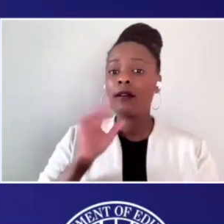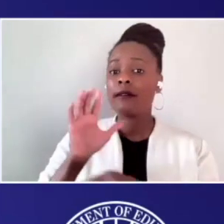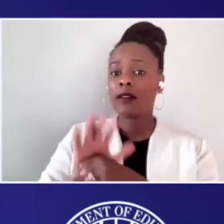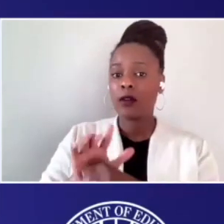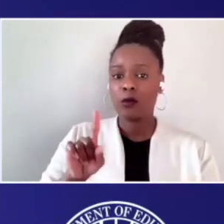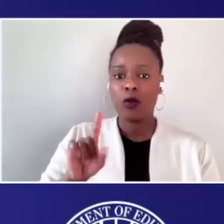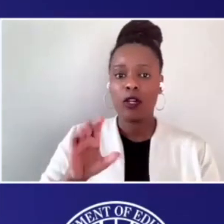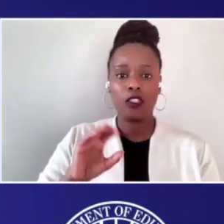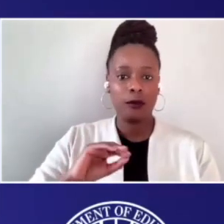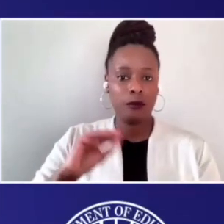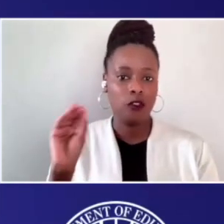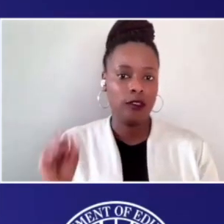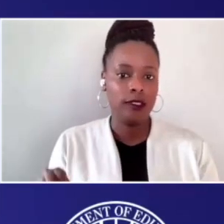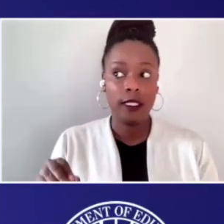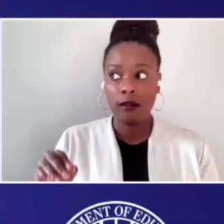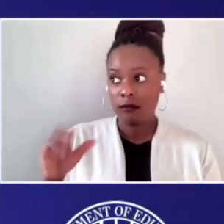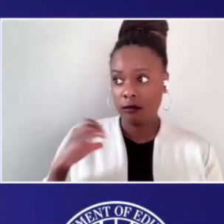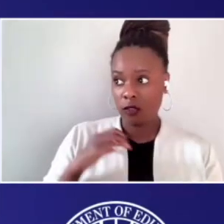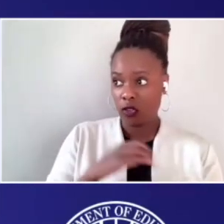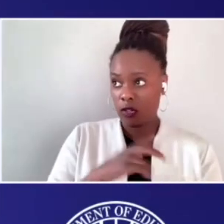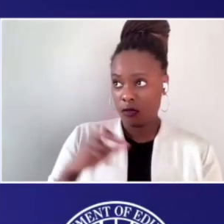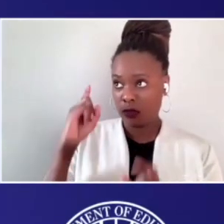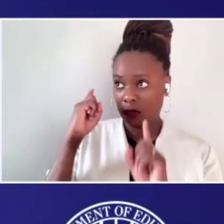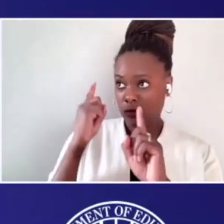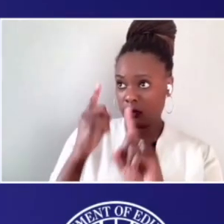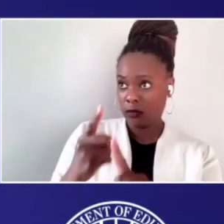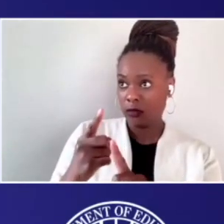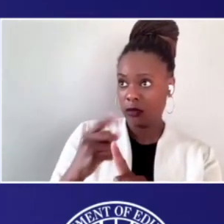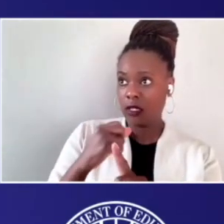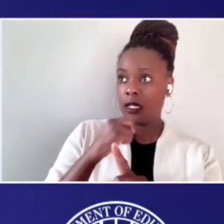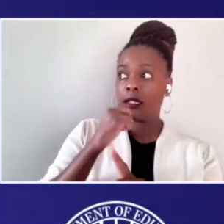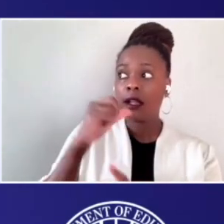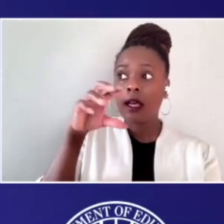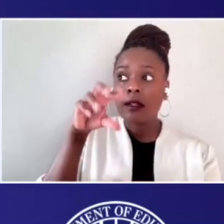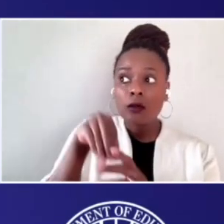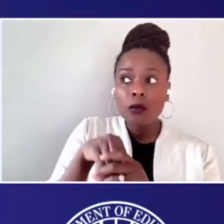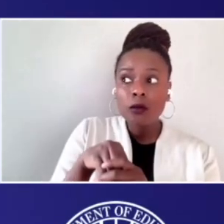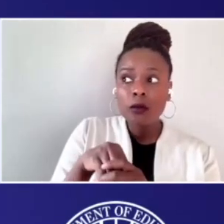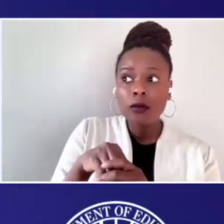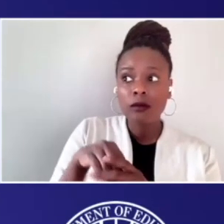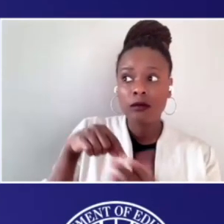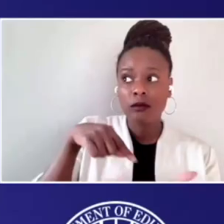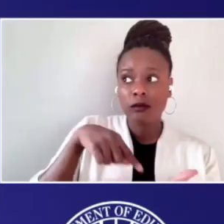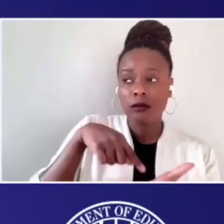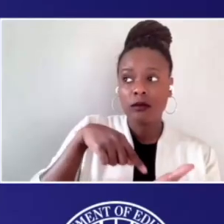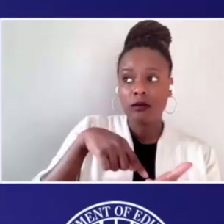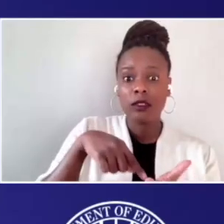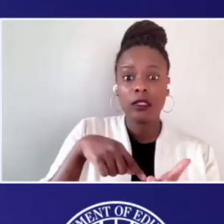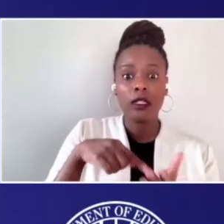that the intent of Congress was not to include this in any way, shape, or form with the loan limits,